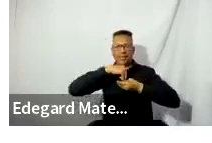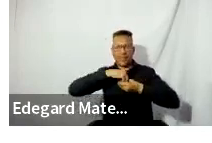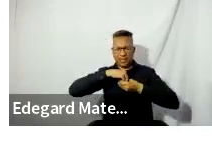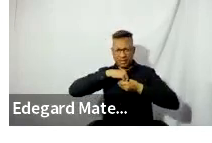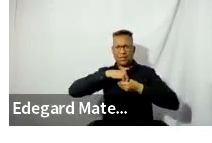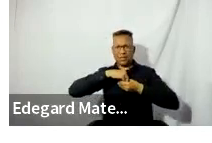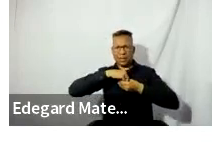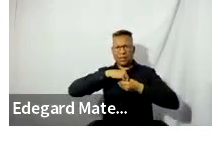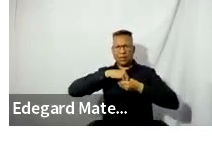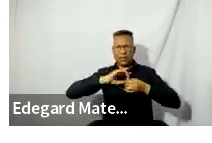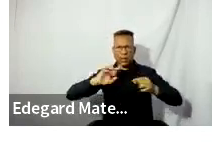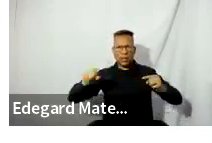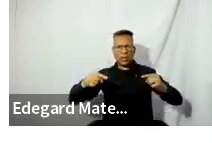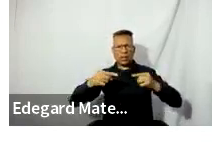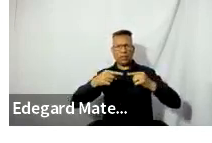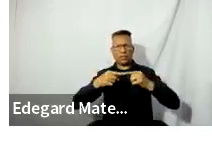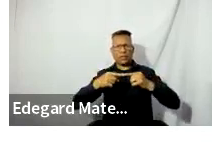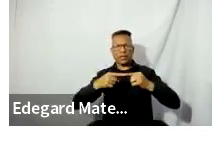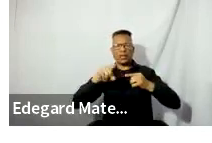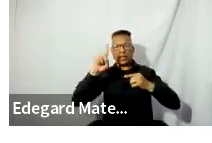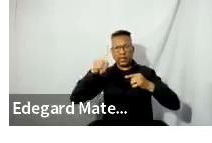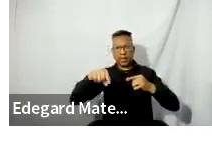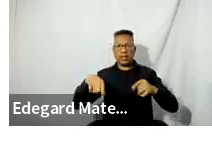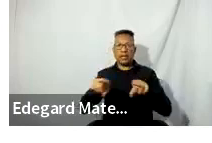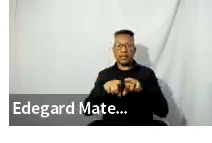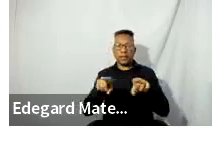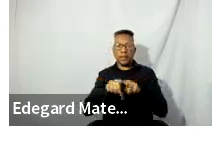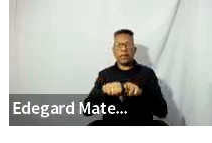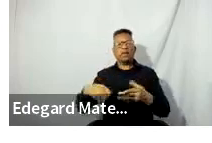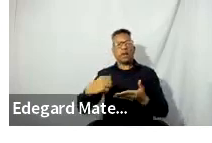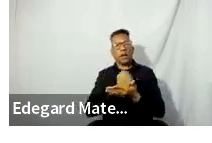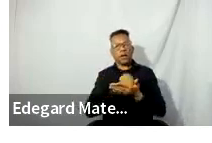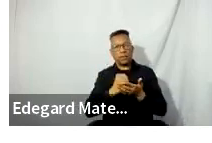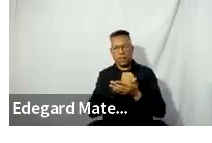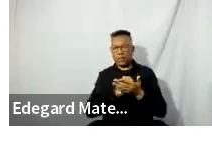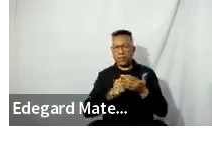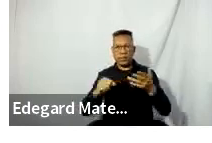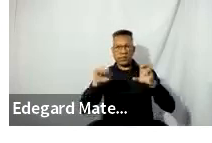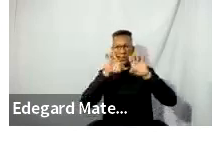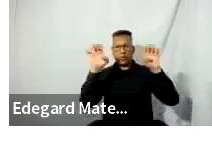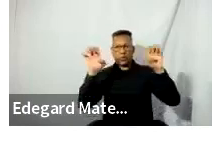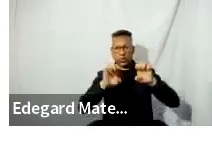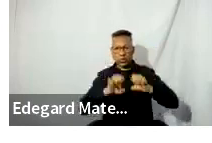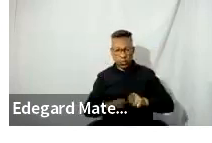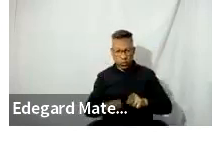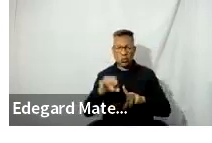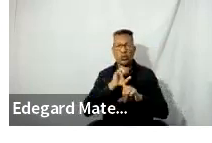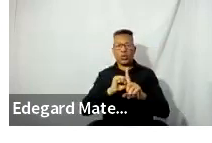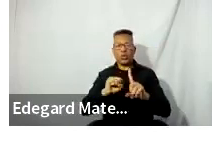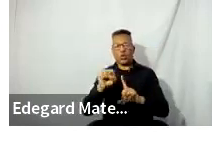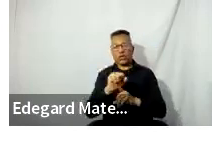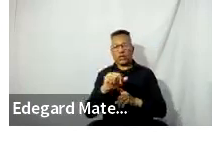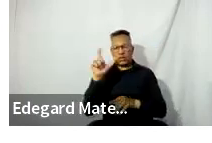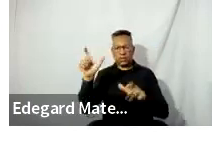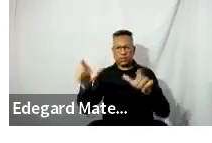, a , a basis for the basis for the social structure of the individual Now there are issues with that